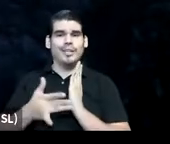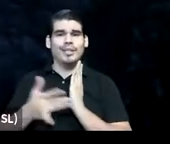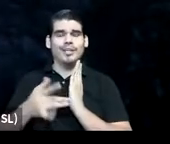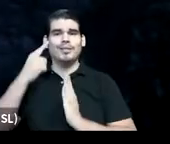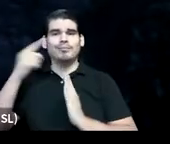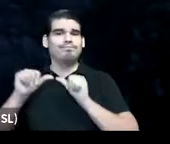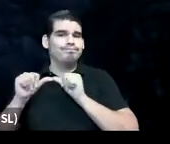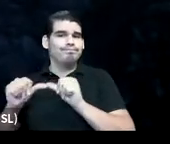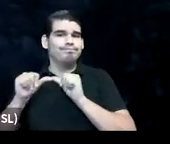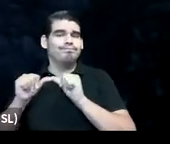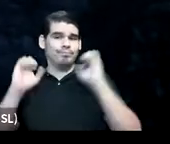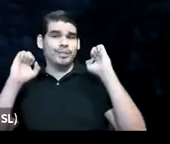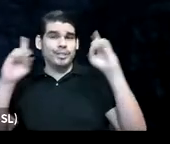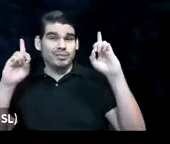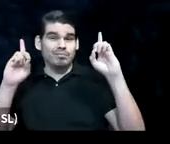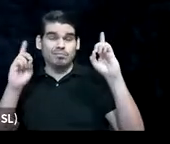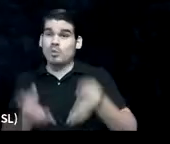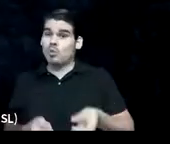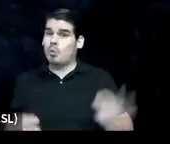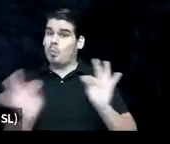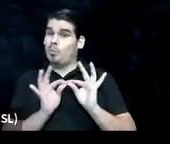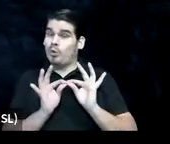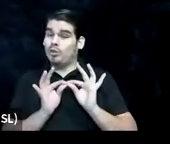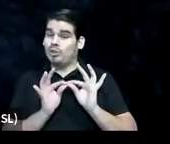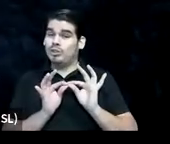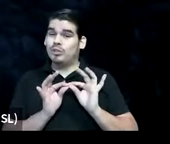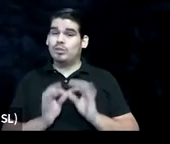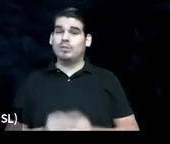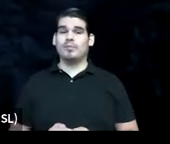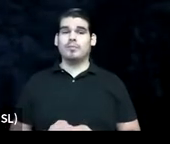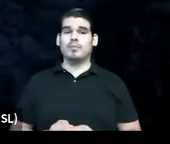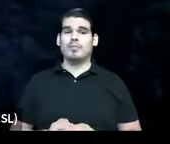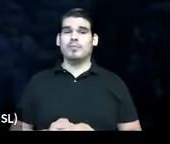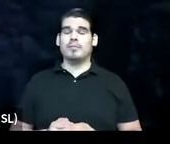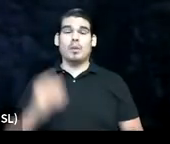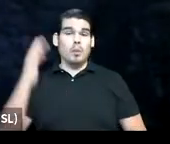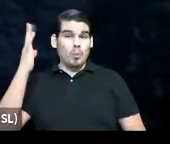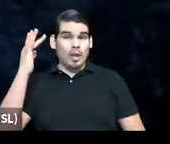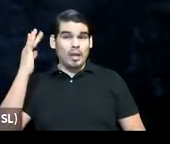if one of the things right now to get education is for you to get access to a computer.